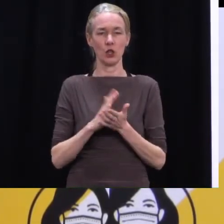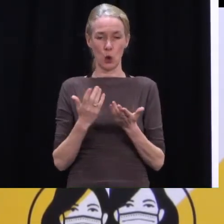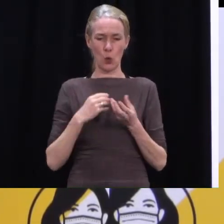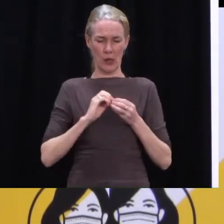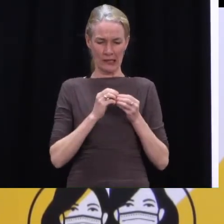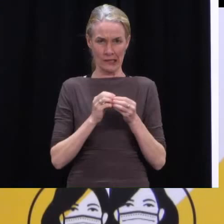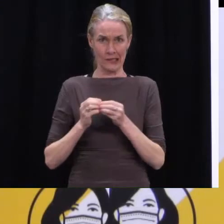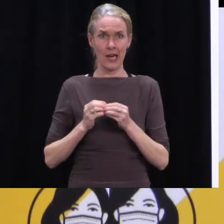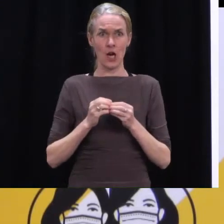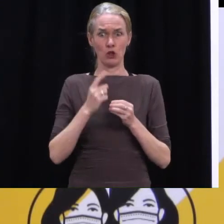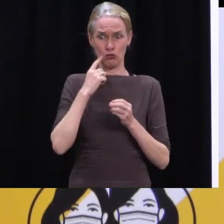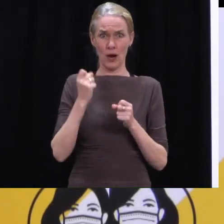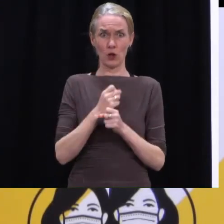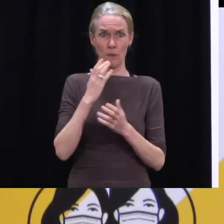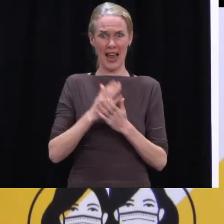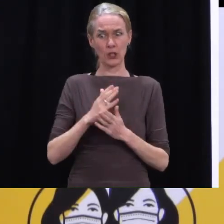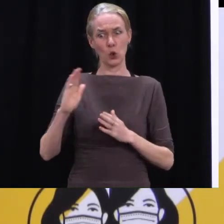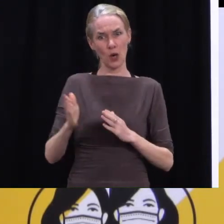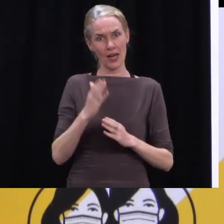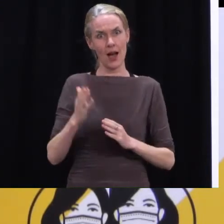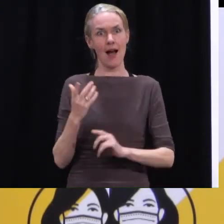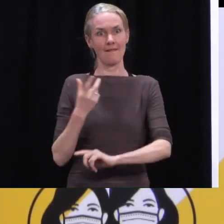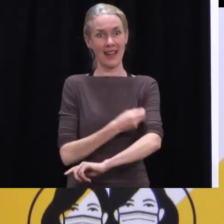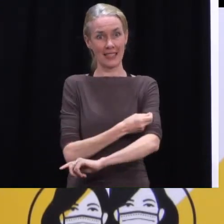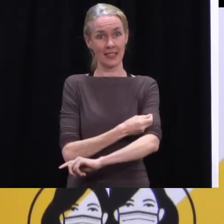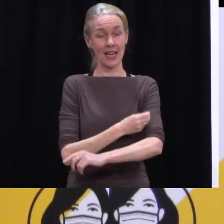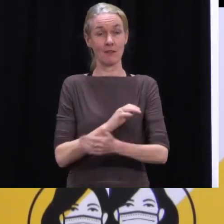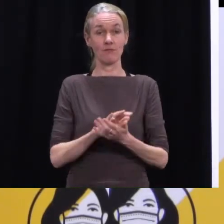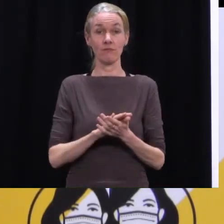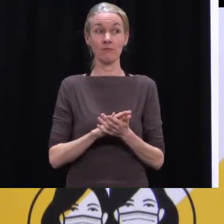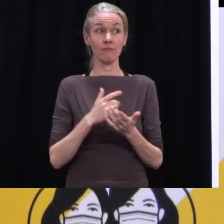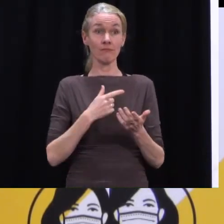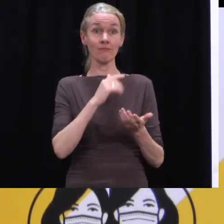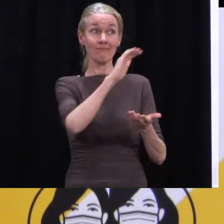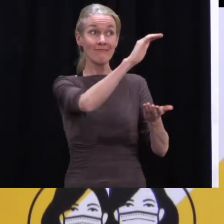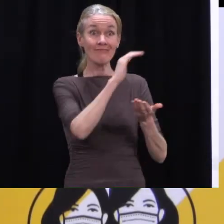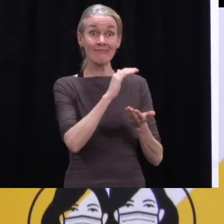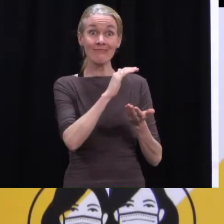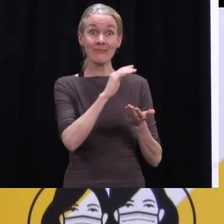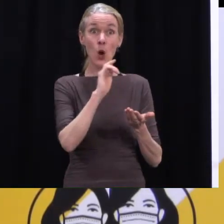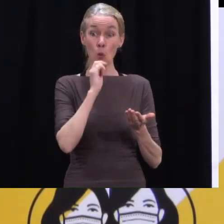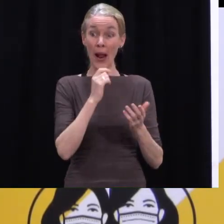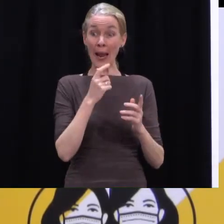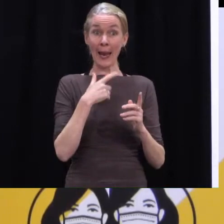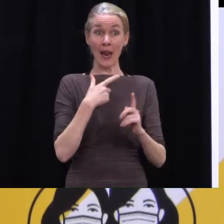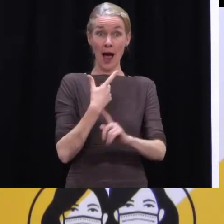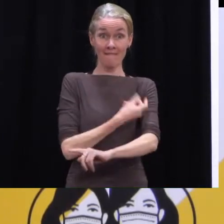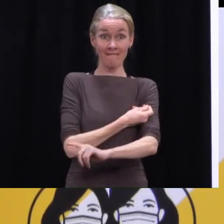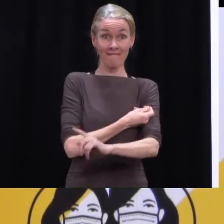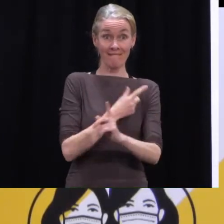hard to up the supply we have in the country to try and sustain that surge. Now, we are